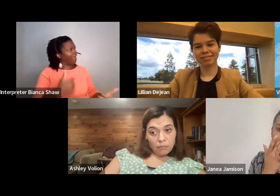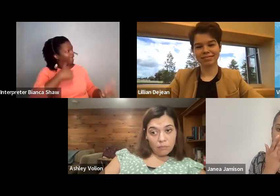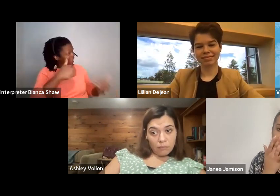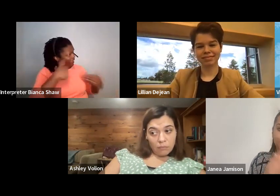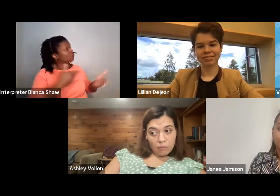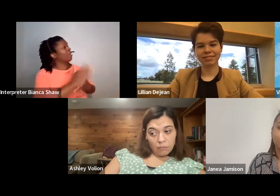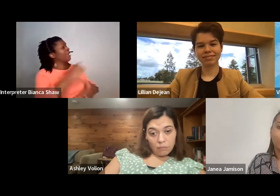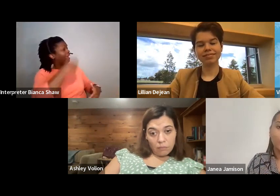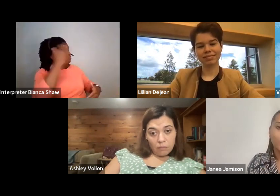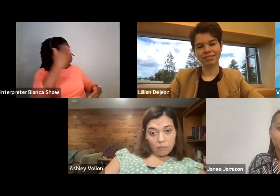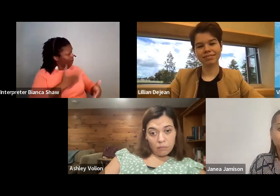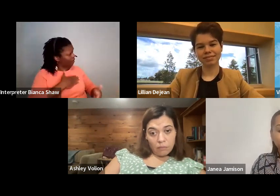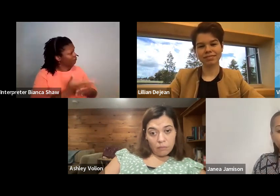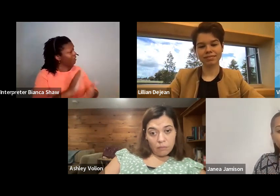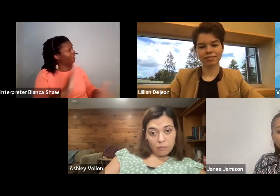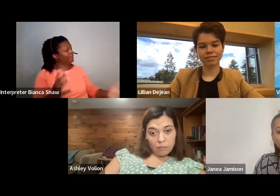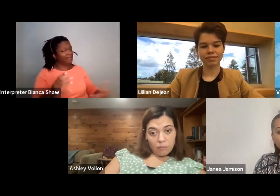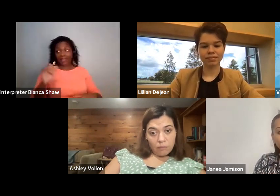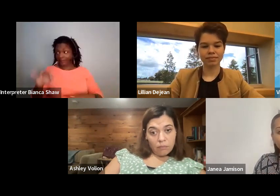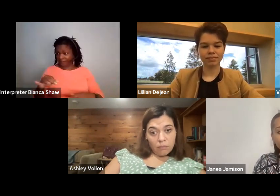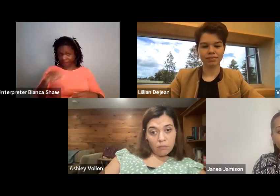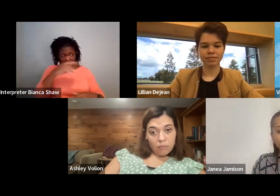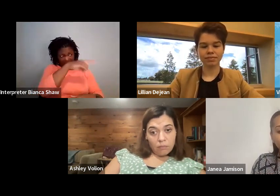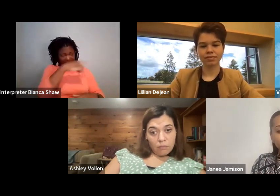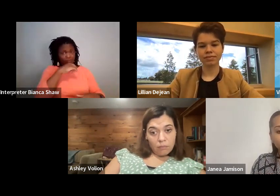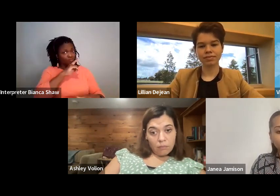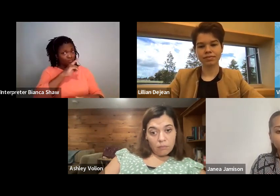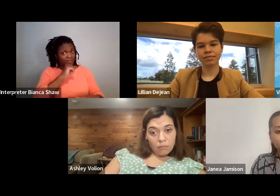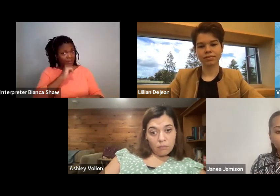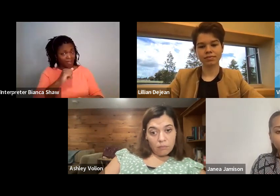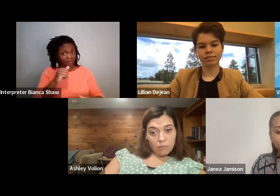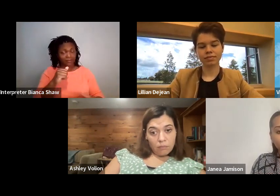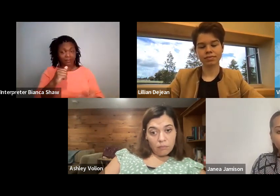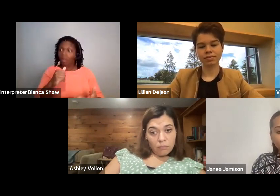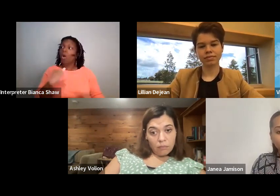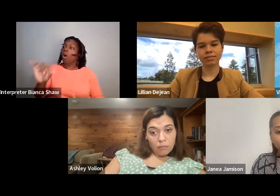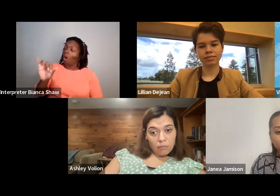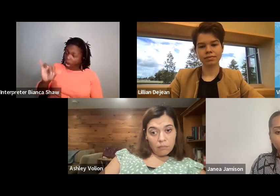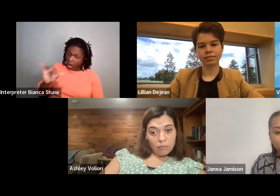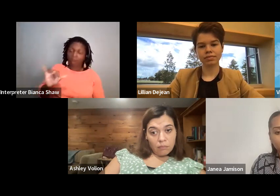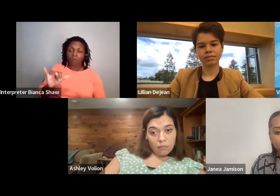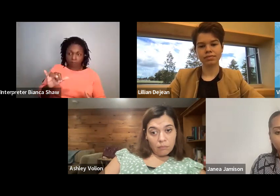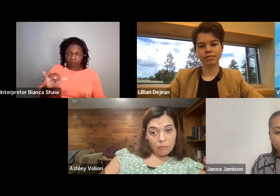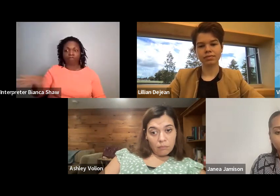If they are not truly acknowledging that and informs of that, and enforcing those rights as they're written.